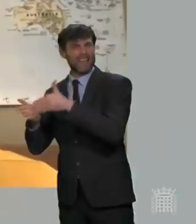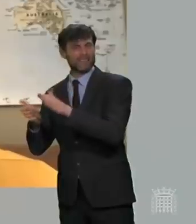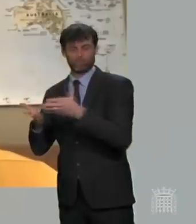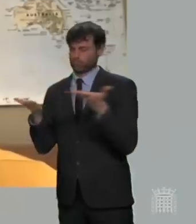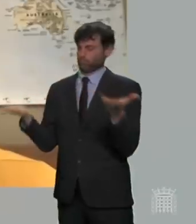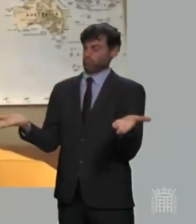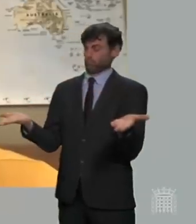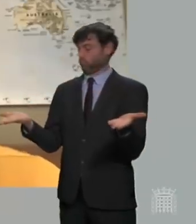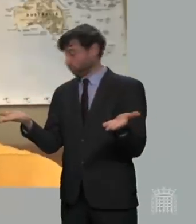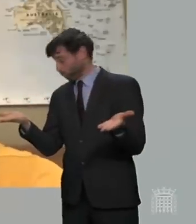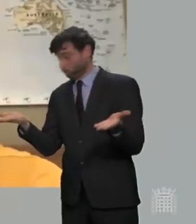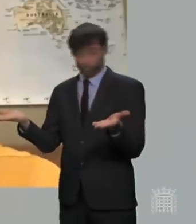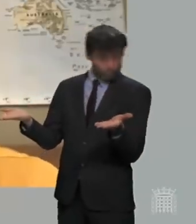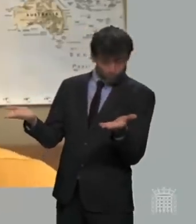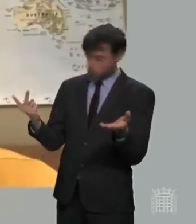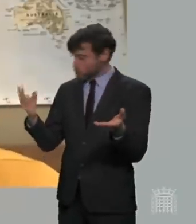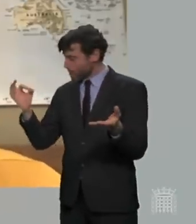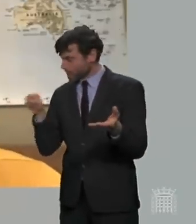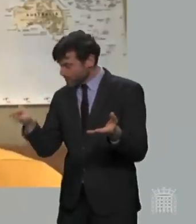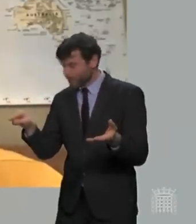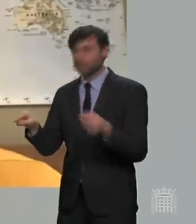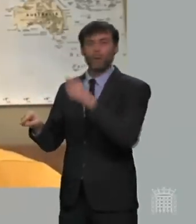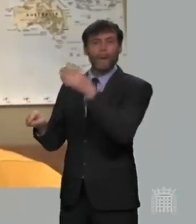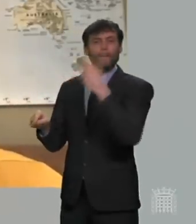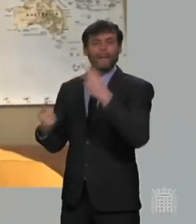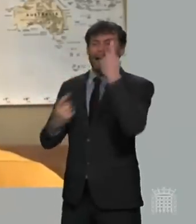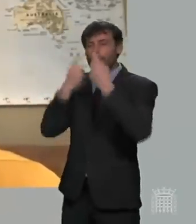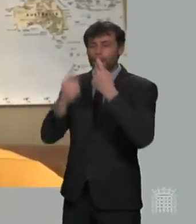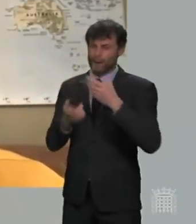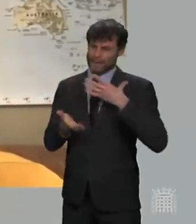Prime Minister and his Chancellor, who both talked about the need to pay for this pandemic,